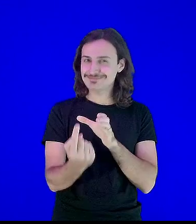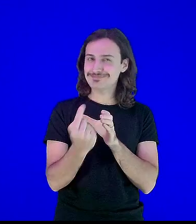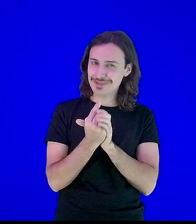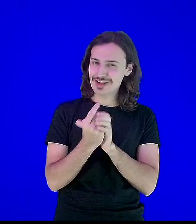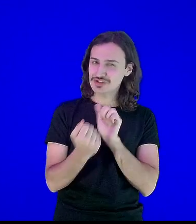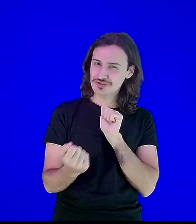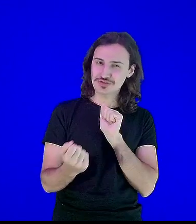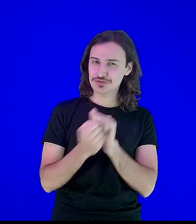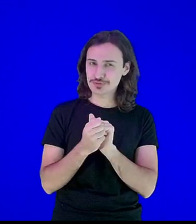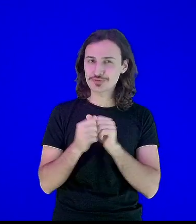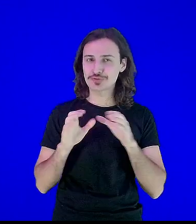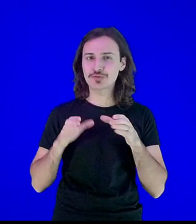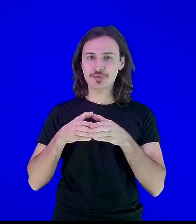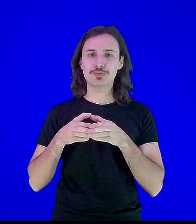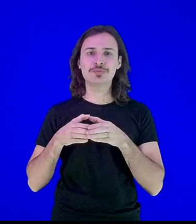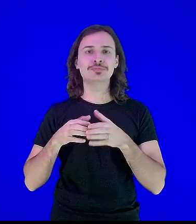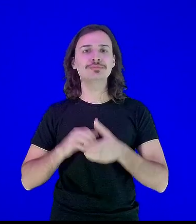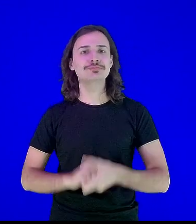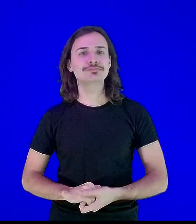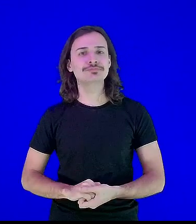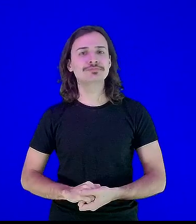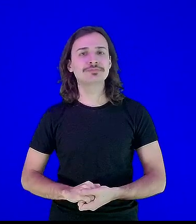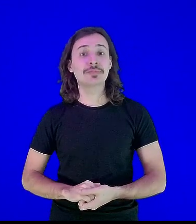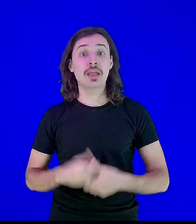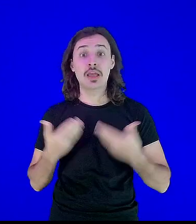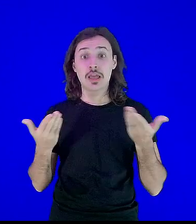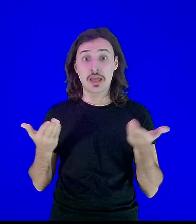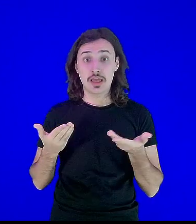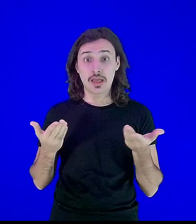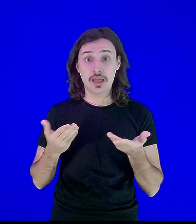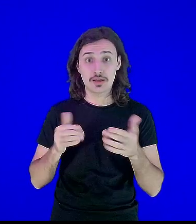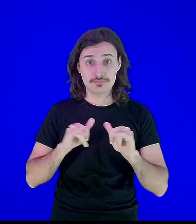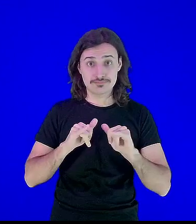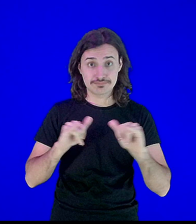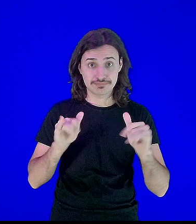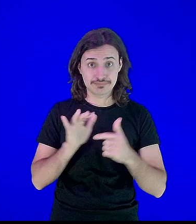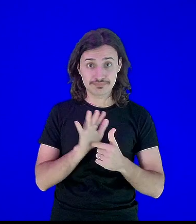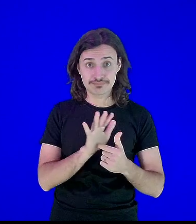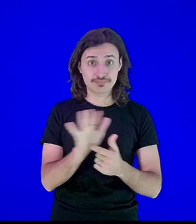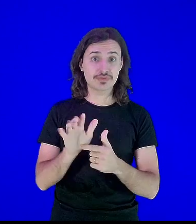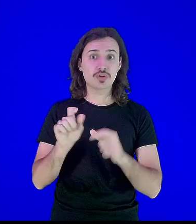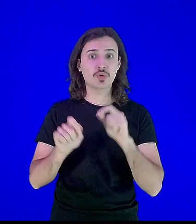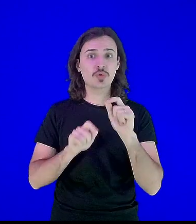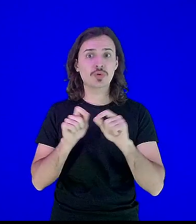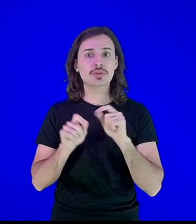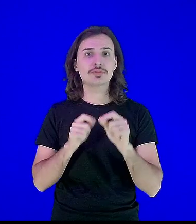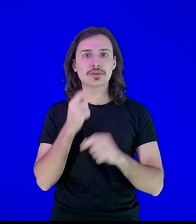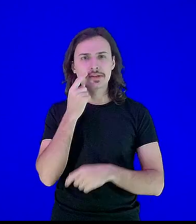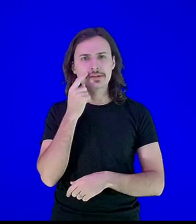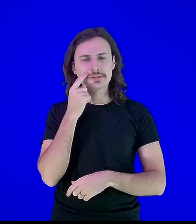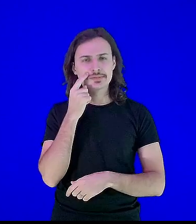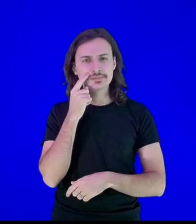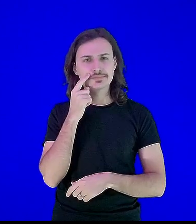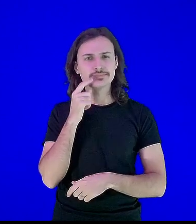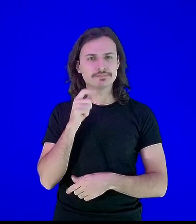now, another thing I wanted to share with you is how to use SignWriting web components with Vue